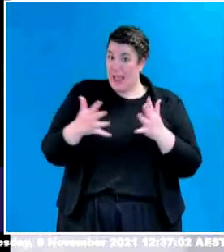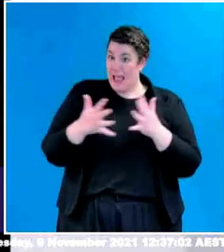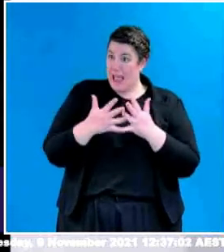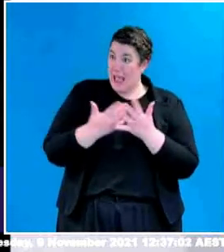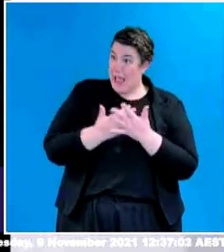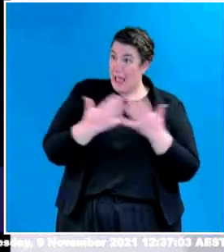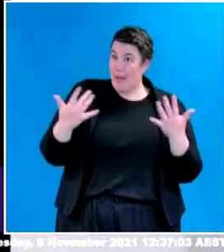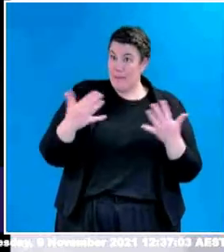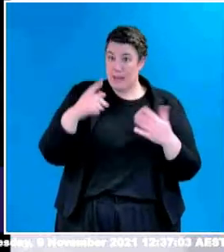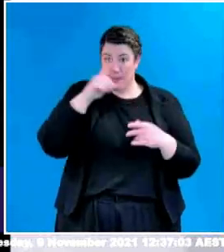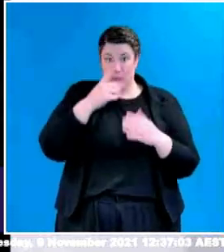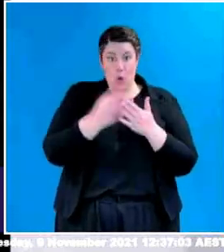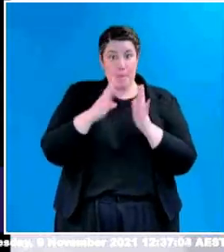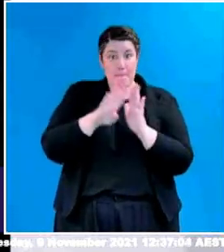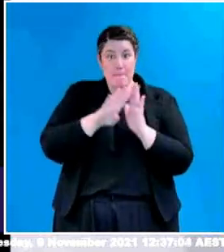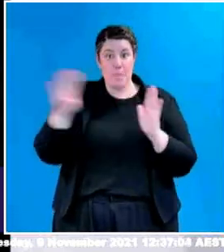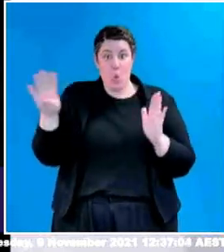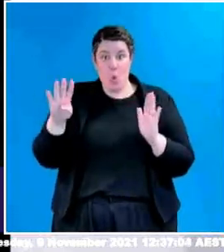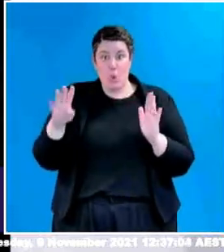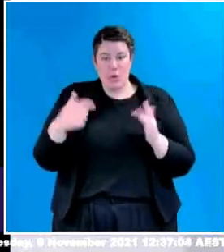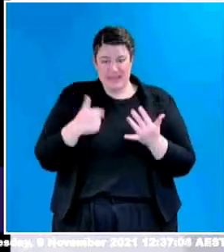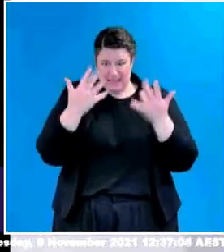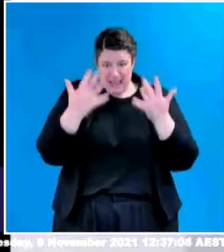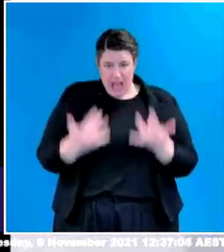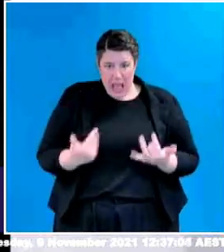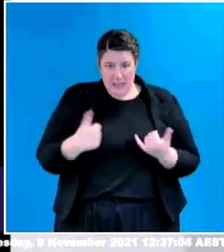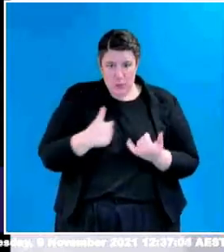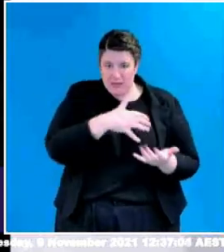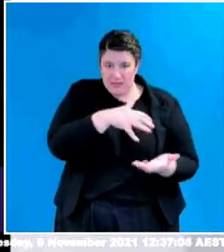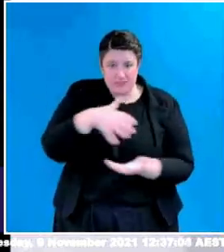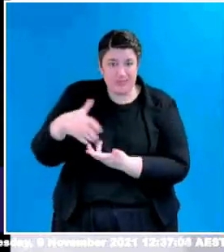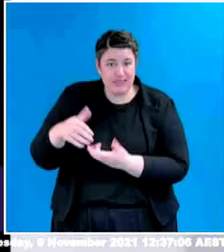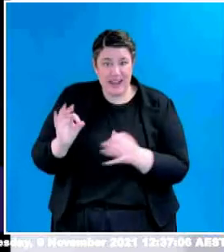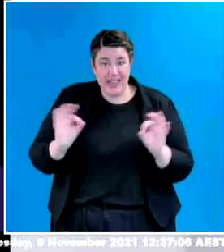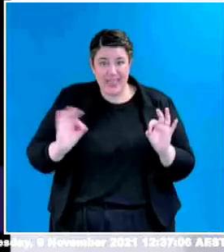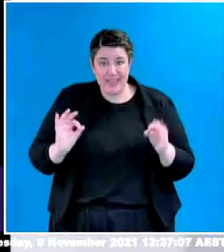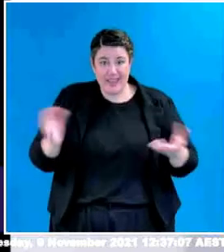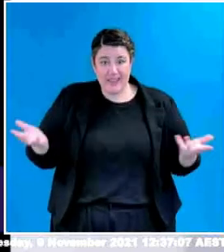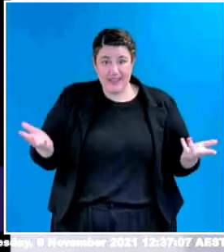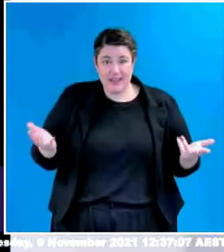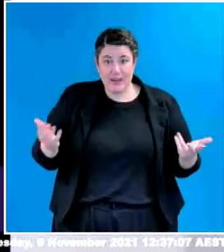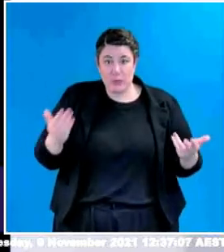board because it's not been collected. We don't know how many openly disabled